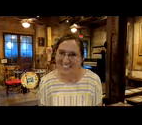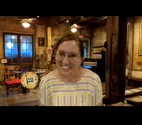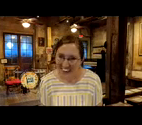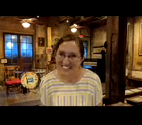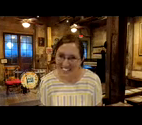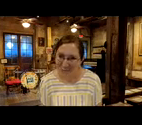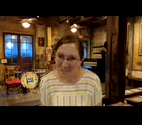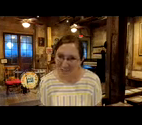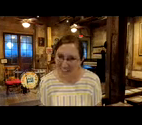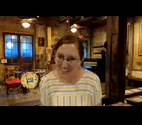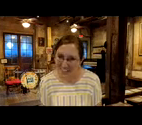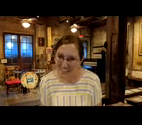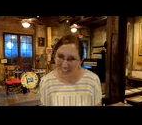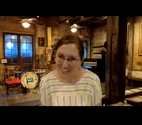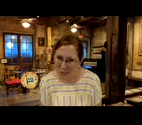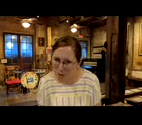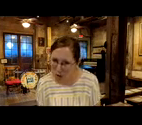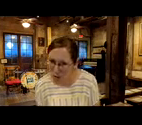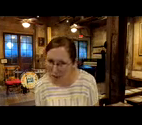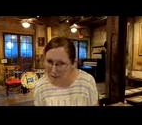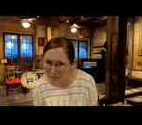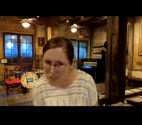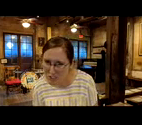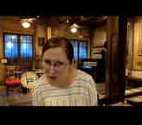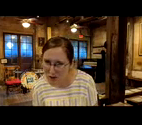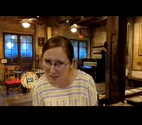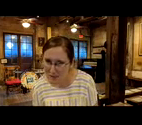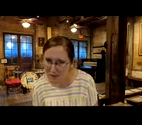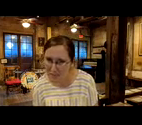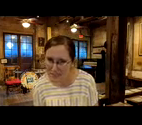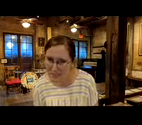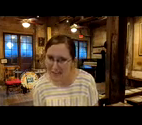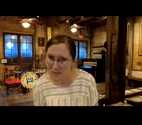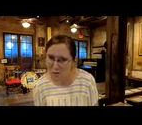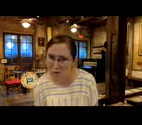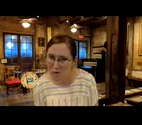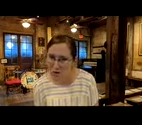Yes. That's right. Let's see. What are your recommendations for accessibility in high school